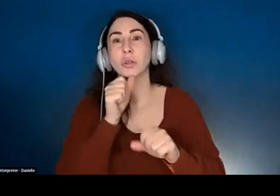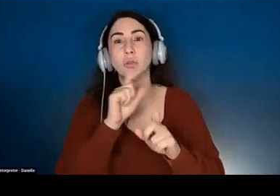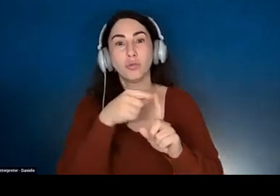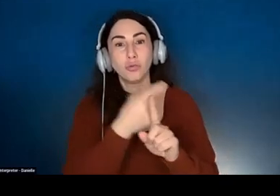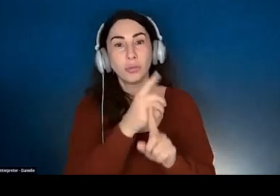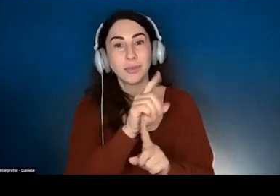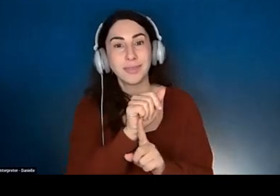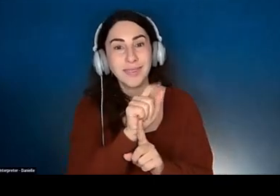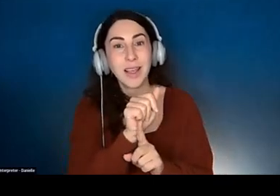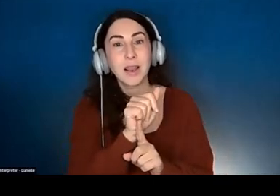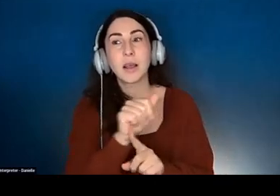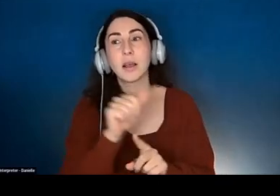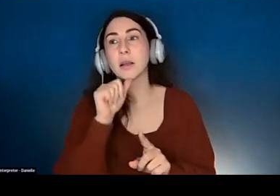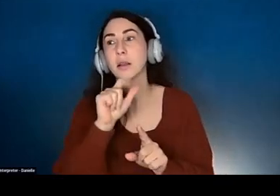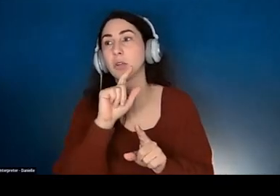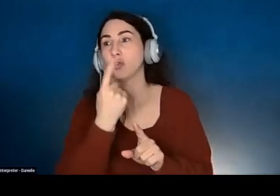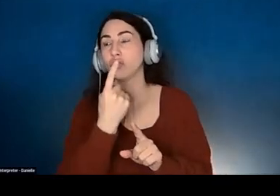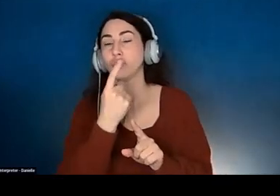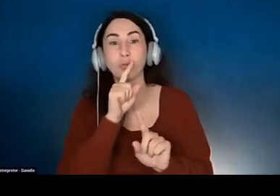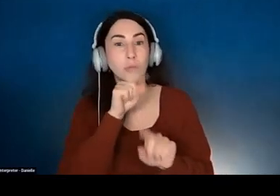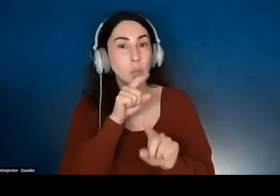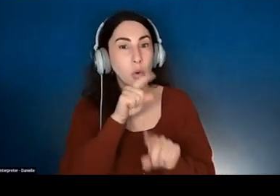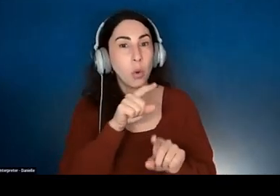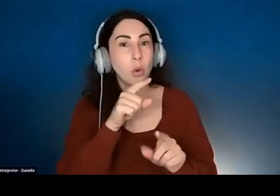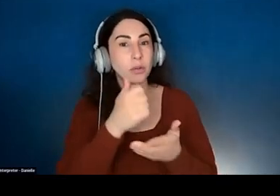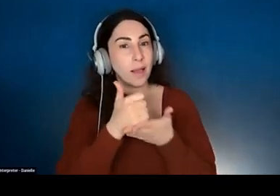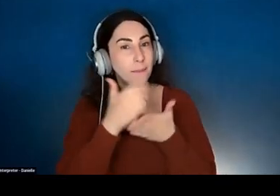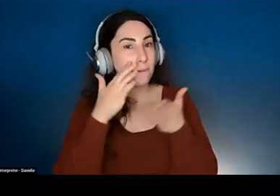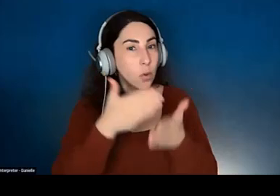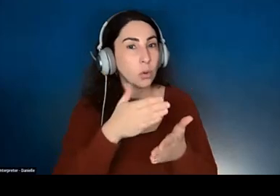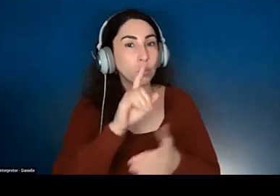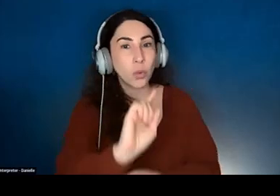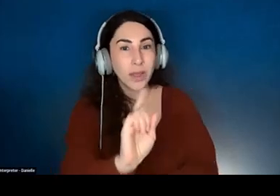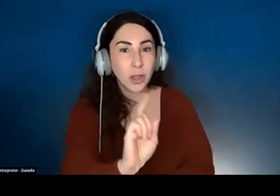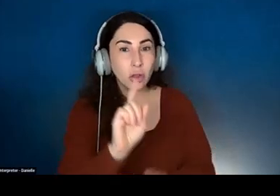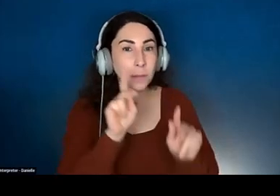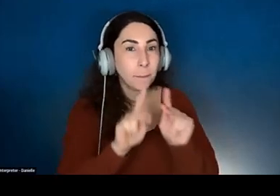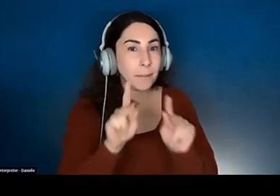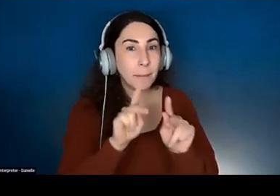focus on where individuals are and who we should